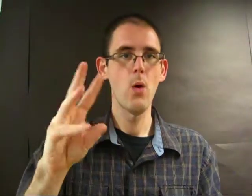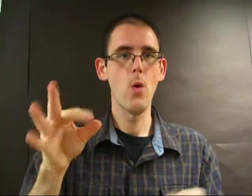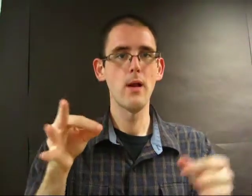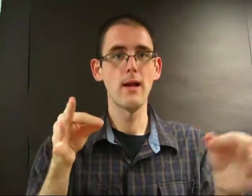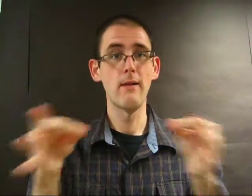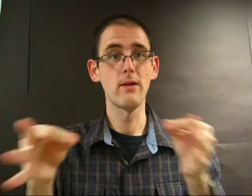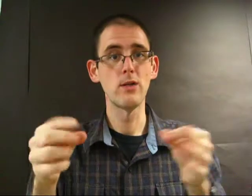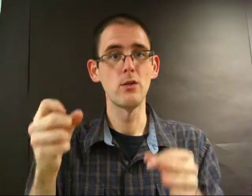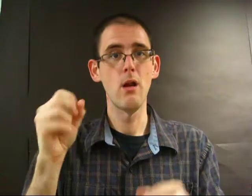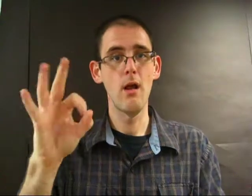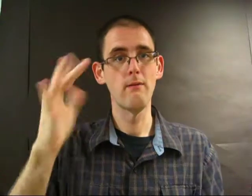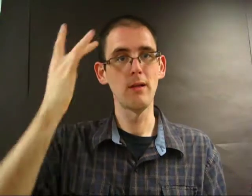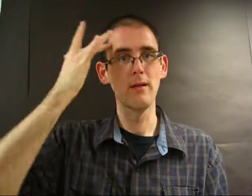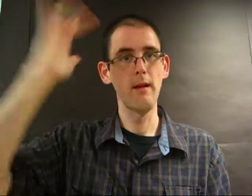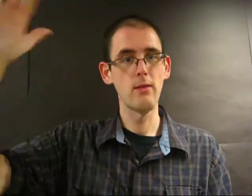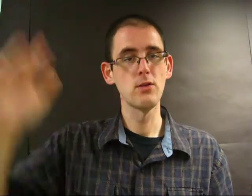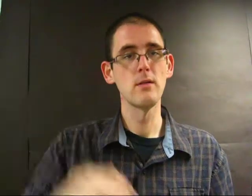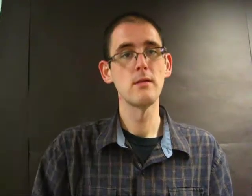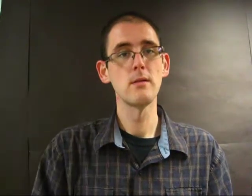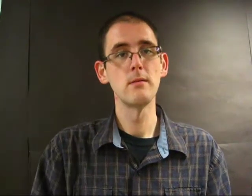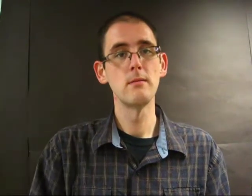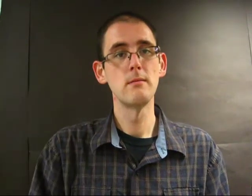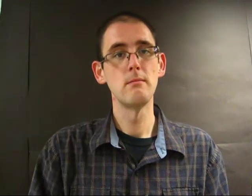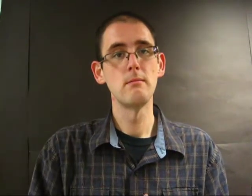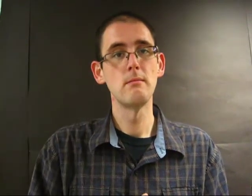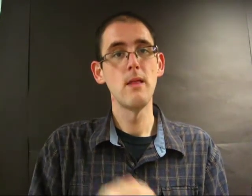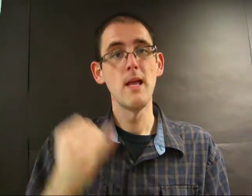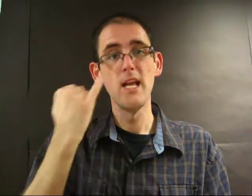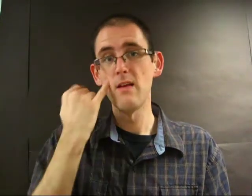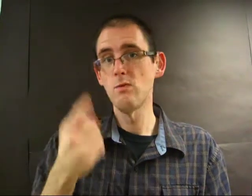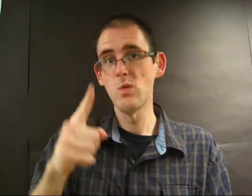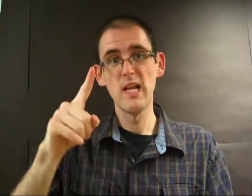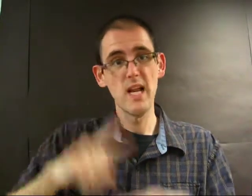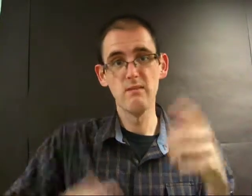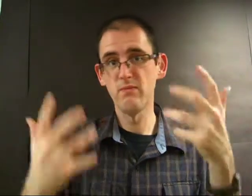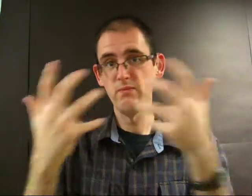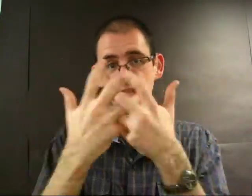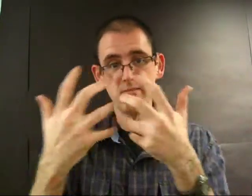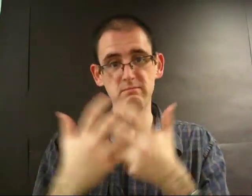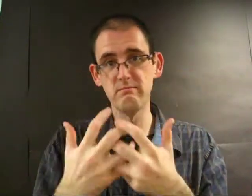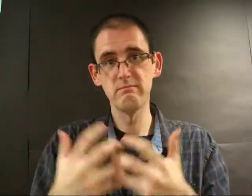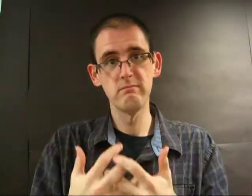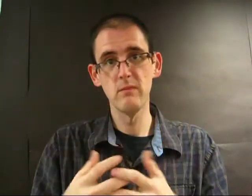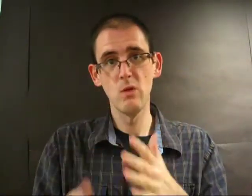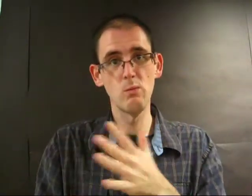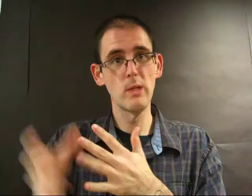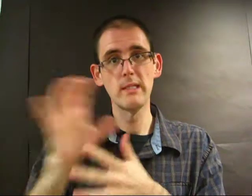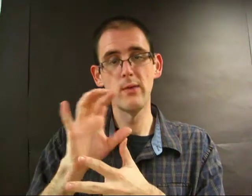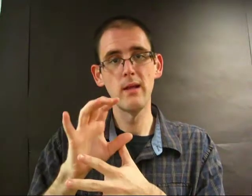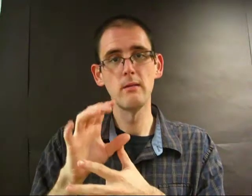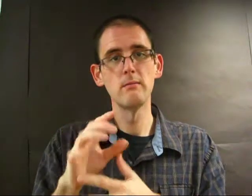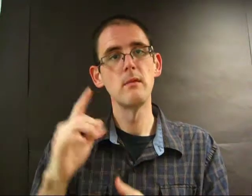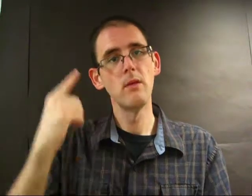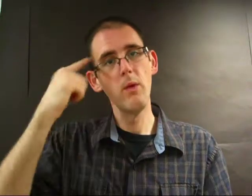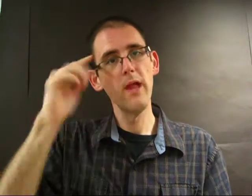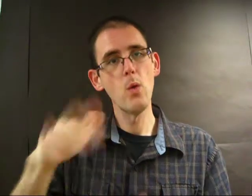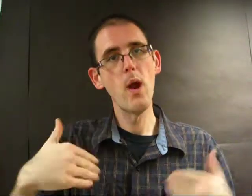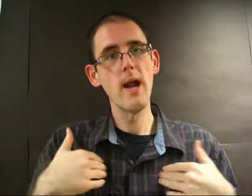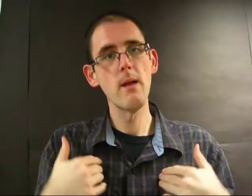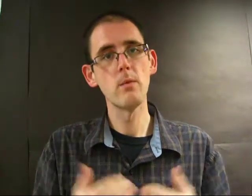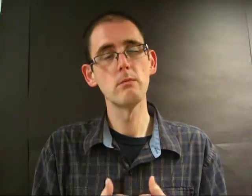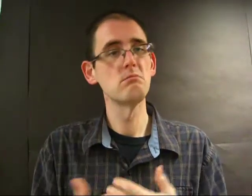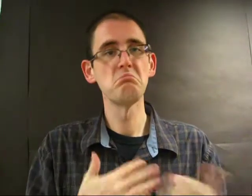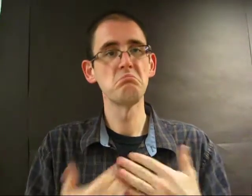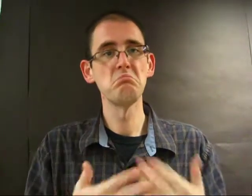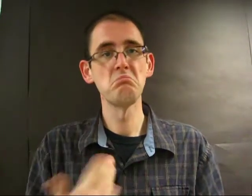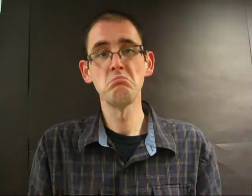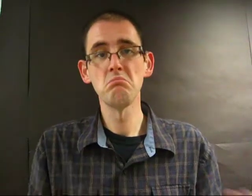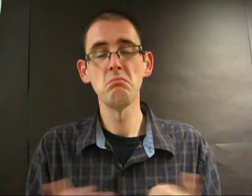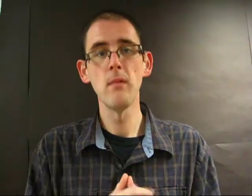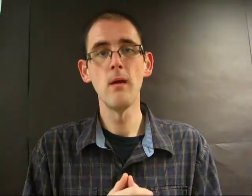definition of what intelligence is. If you can't work this way, you are an animal, no matter what.